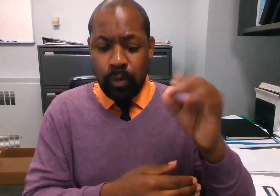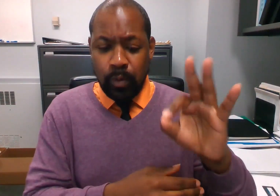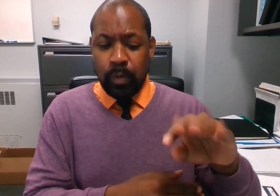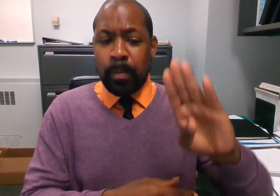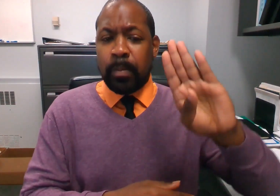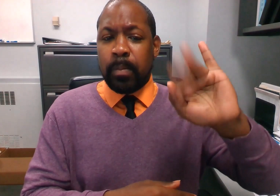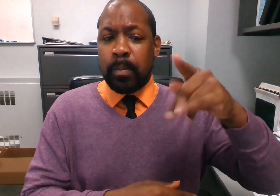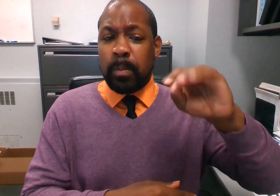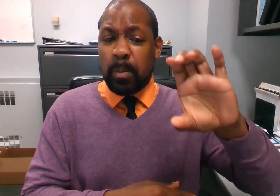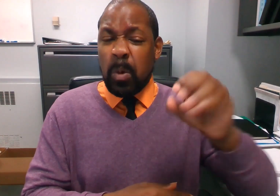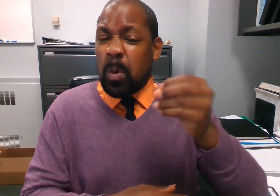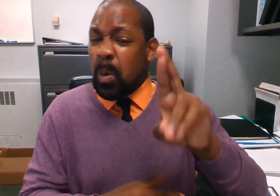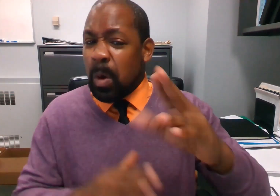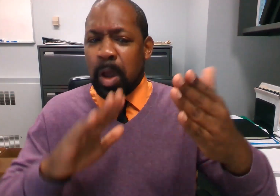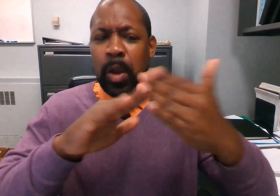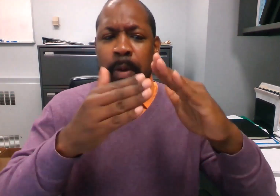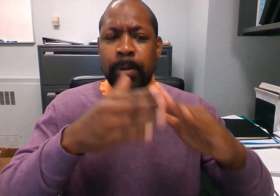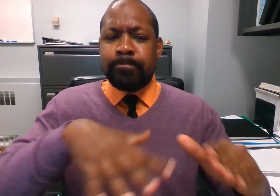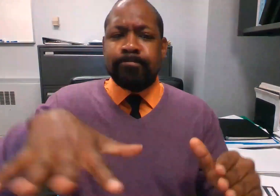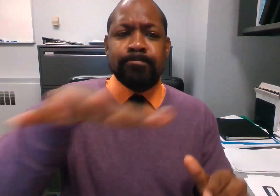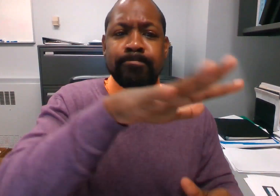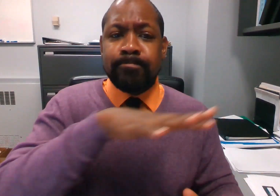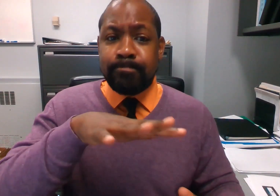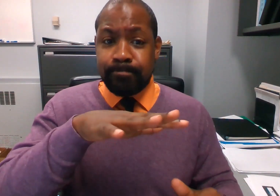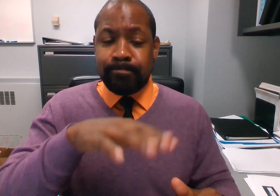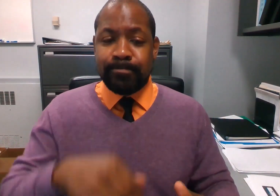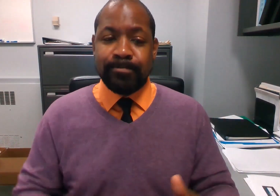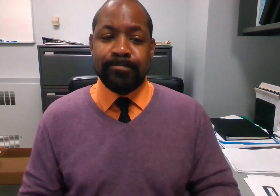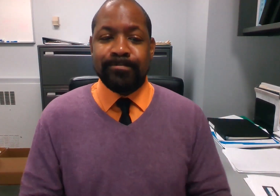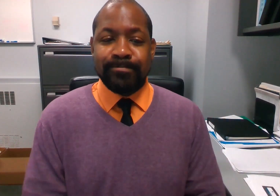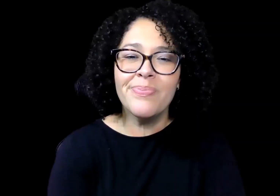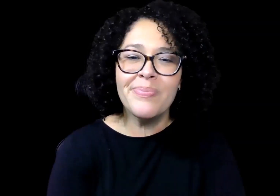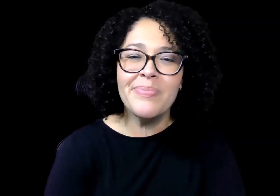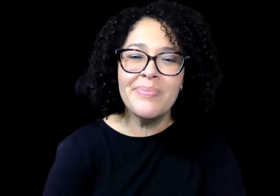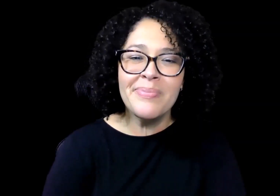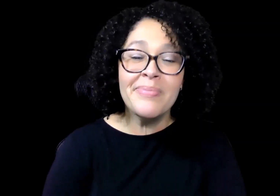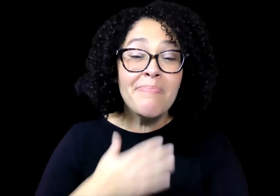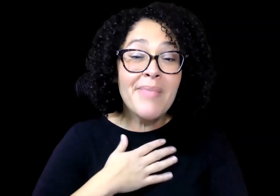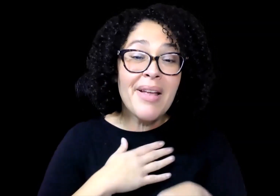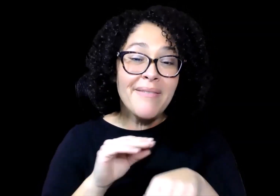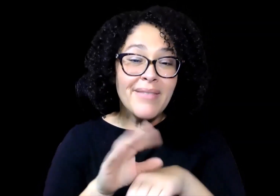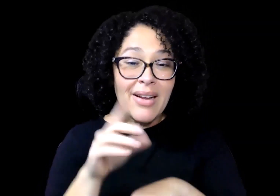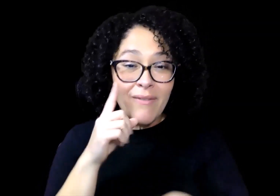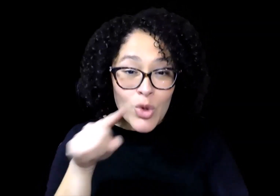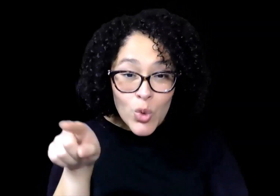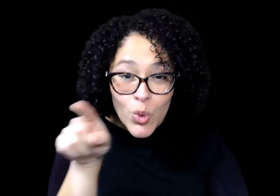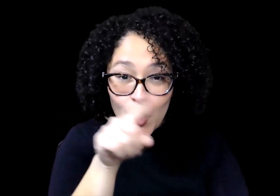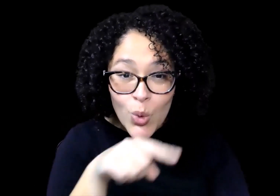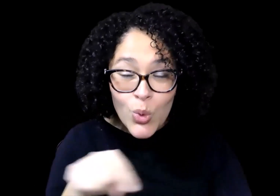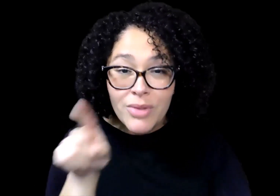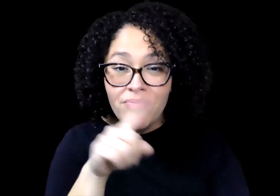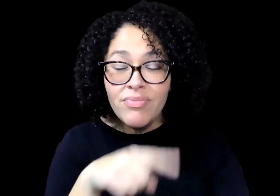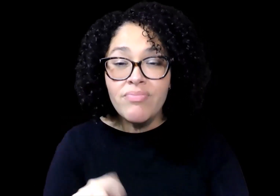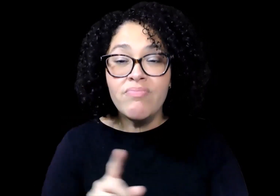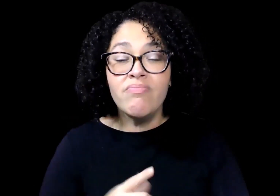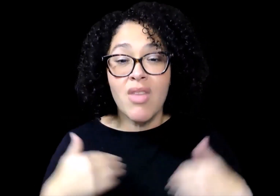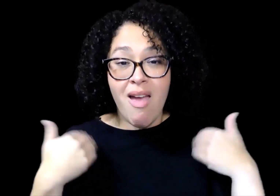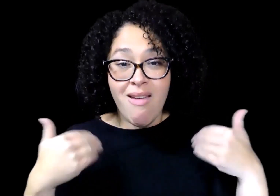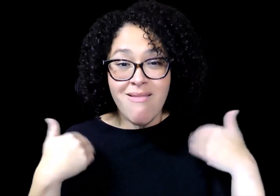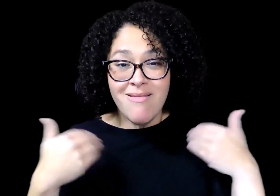to the next generation of BIPOC deaf or hard of hearing people well my advice for you